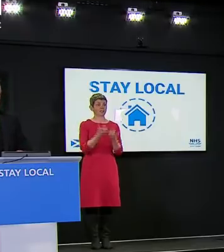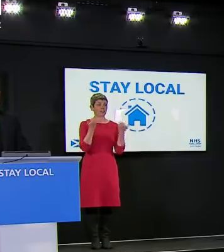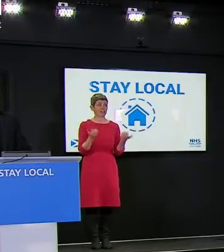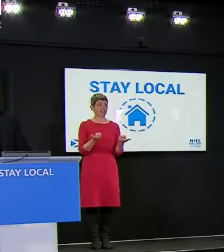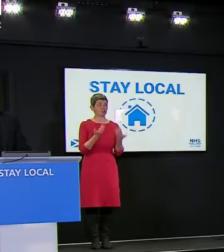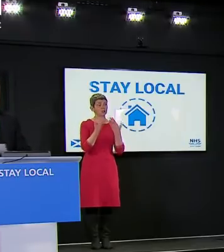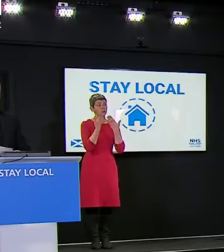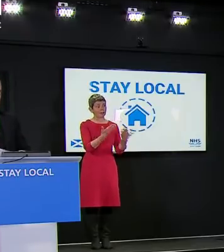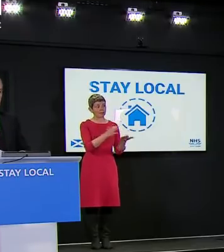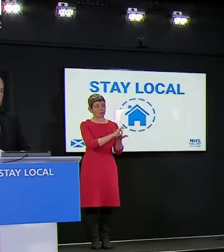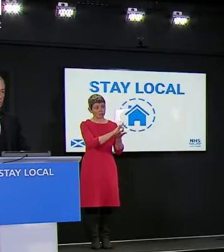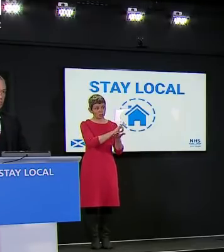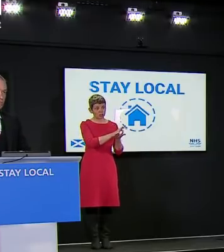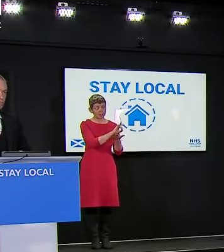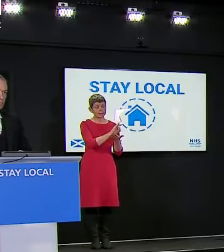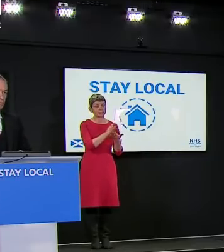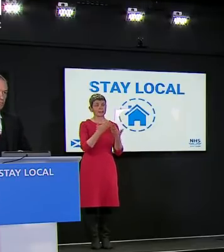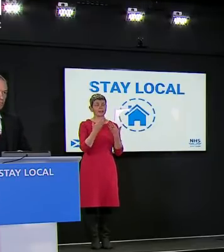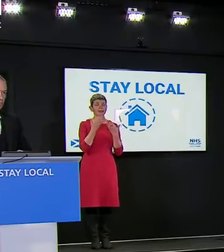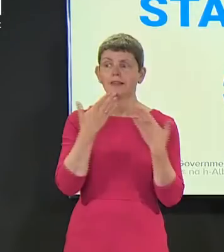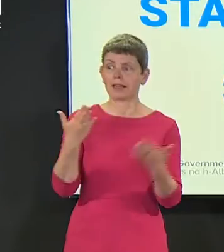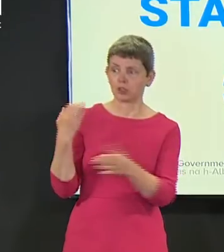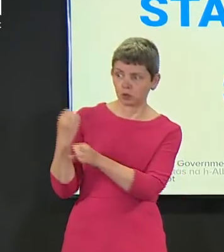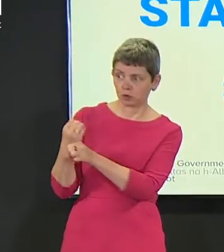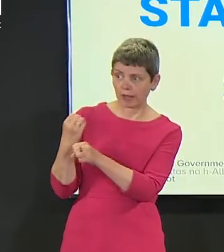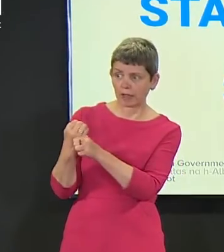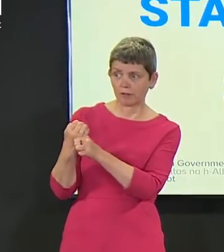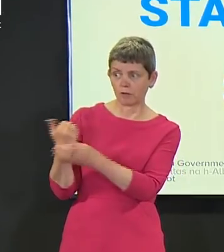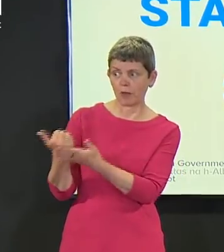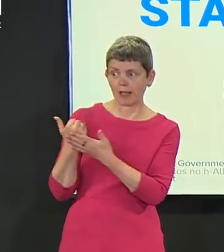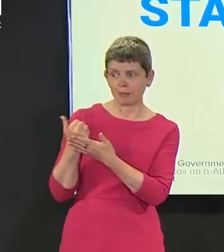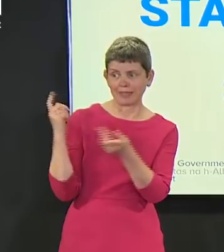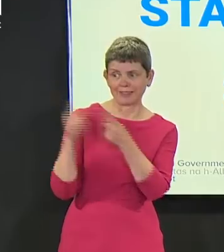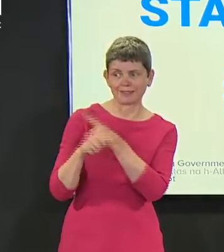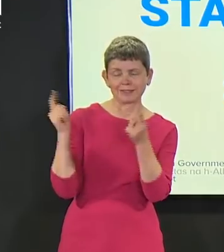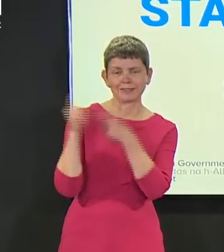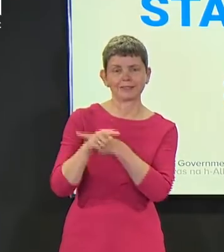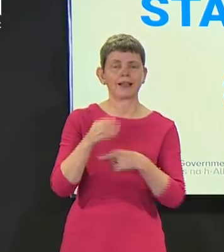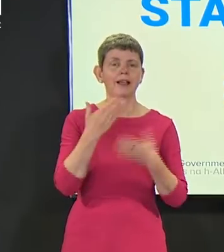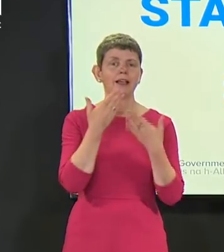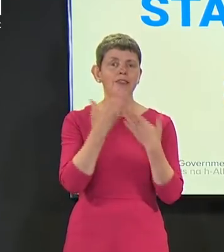journalists for joining us and to Gregor obviously for helping me answer the questions to Rachel for